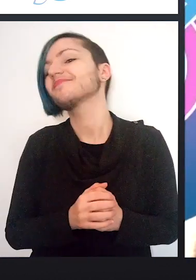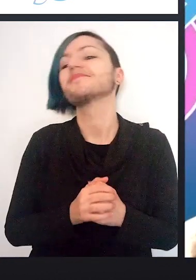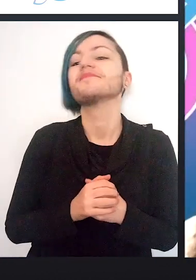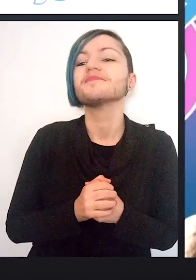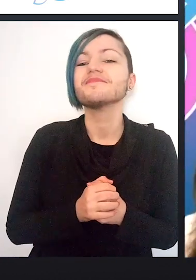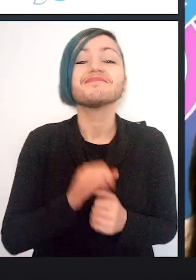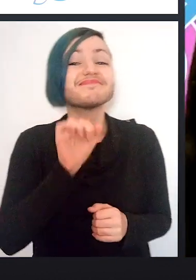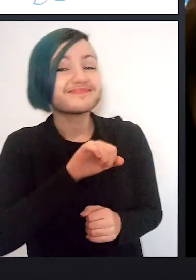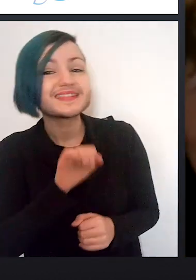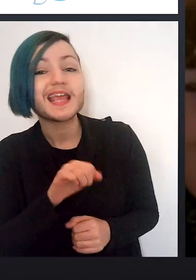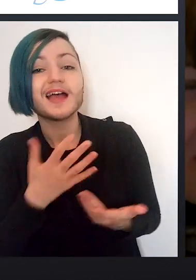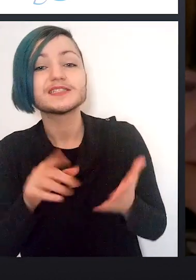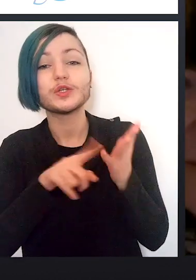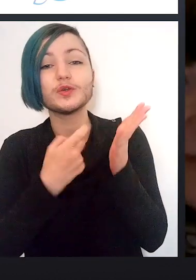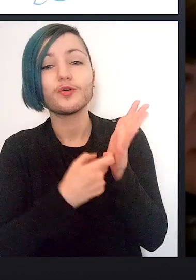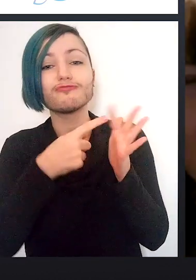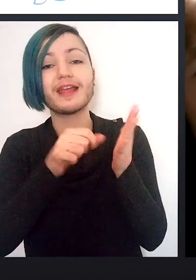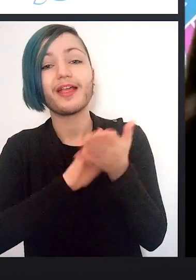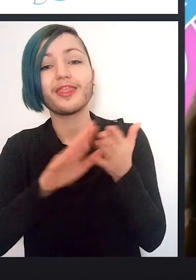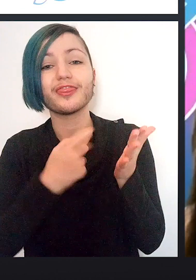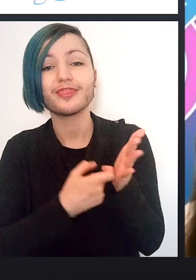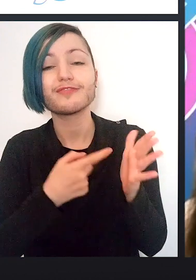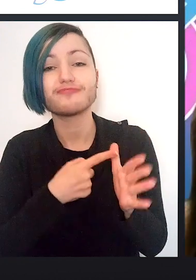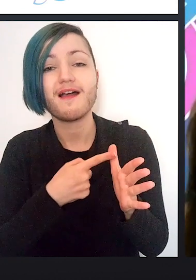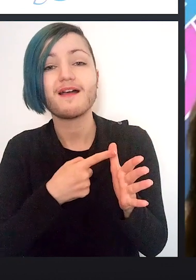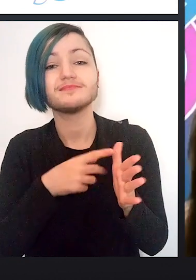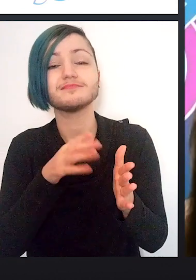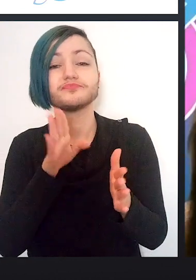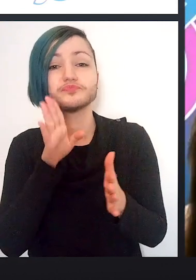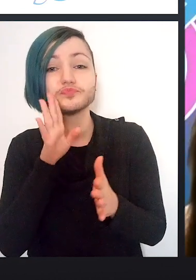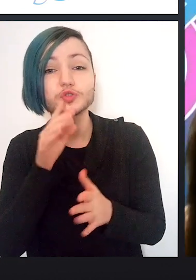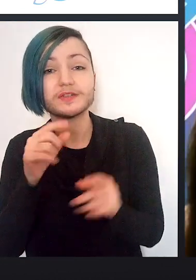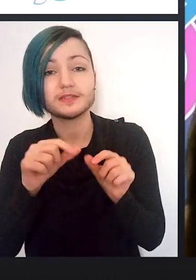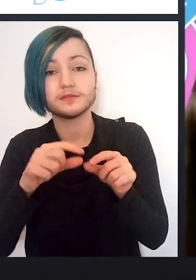Yes. Because of course the urethra, the tube where we pass urine, is a lot shorter.